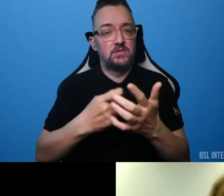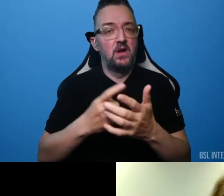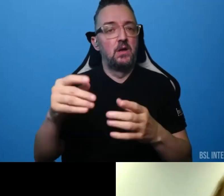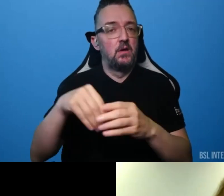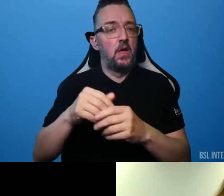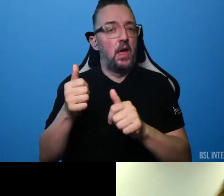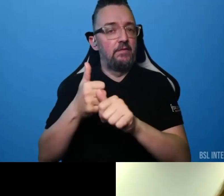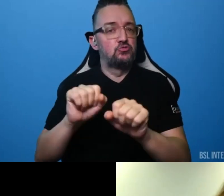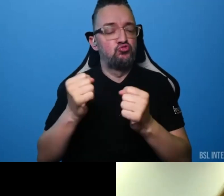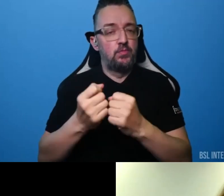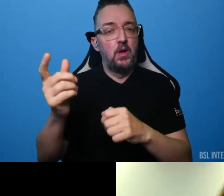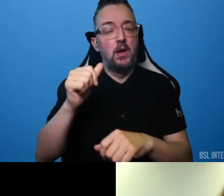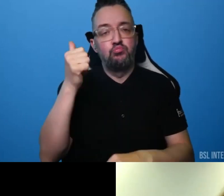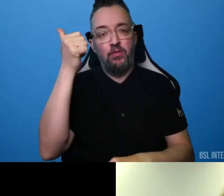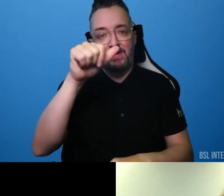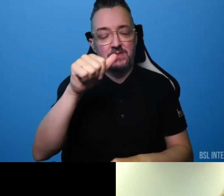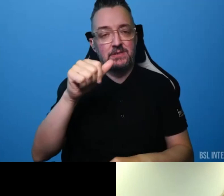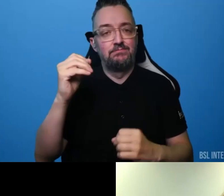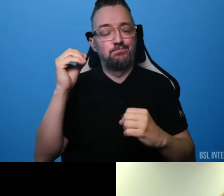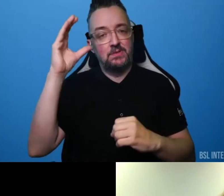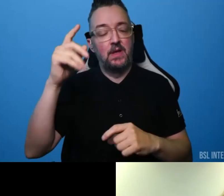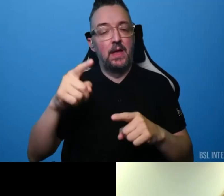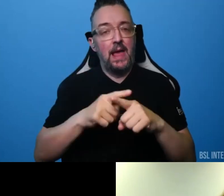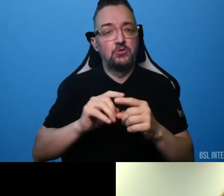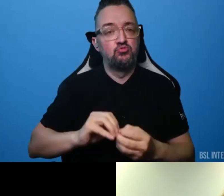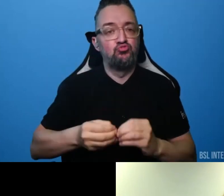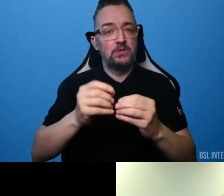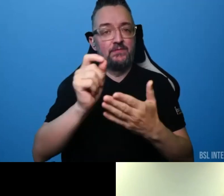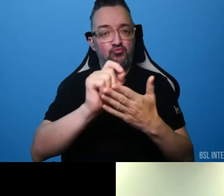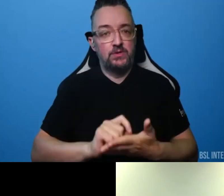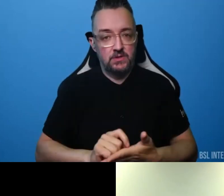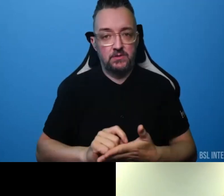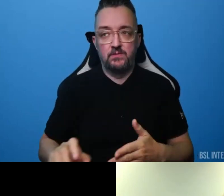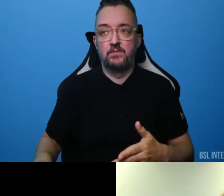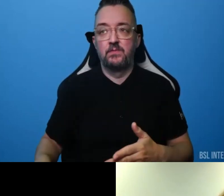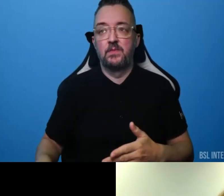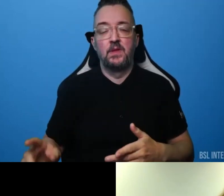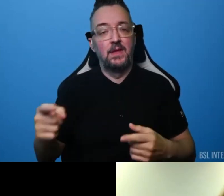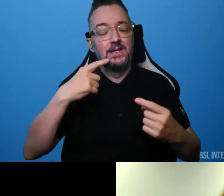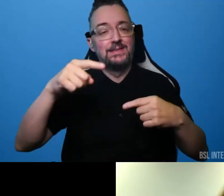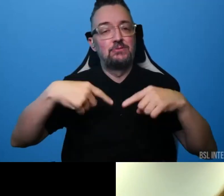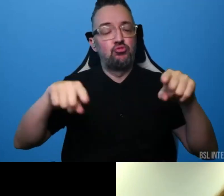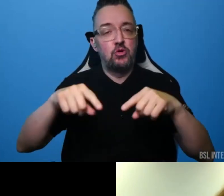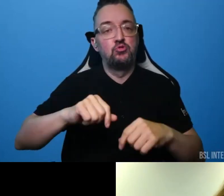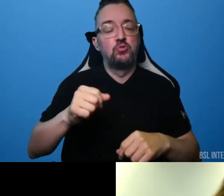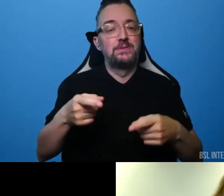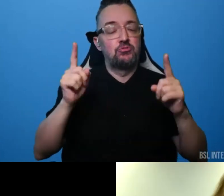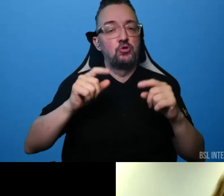She's a professor emerita of English and creative writing and director of the Scottish Centre of Tagore Studies